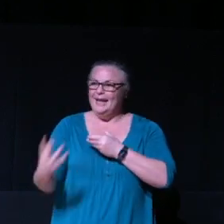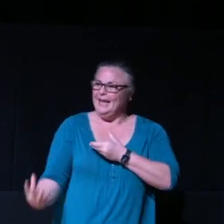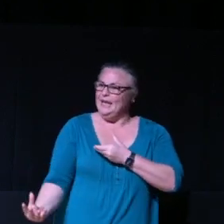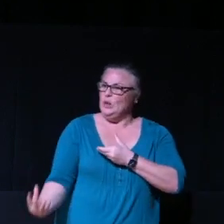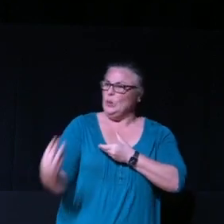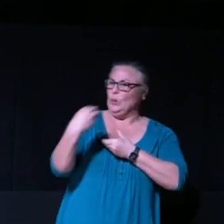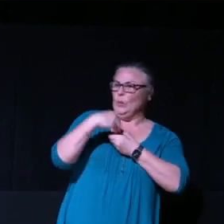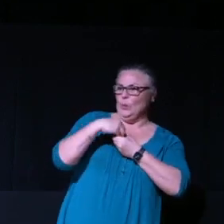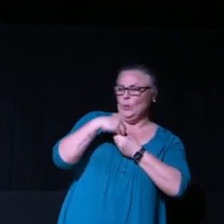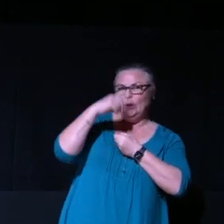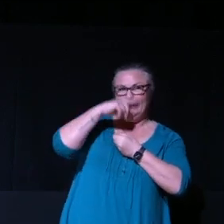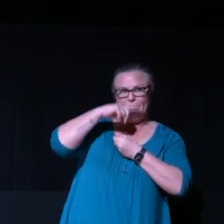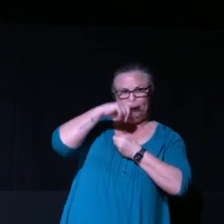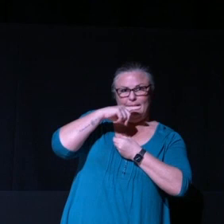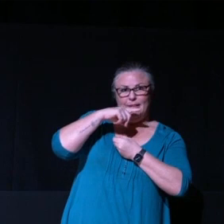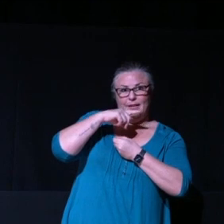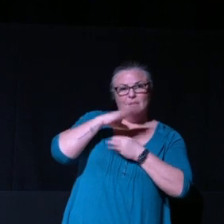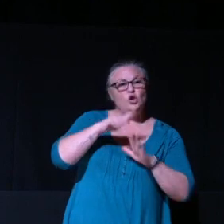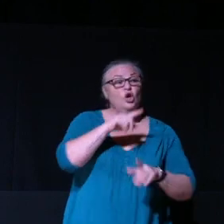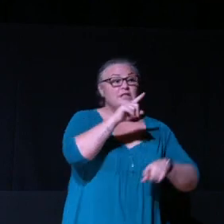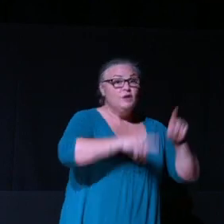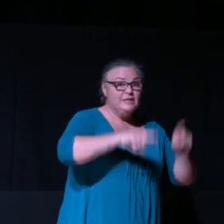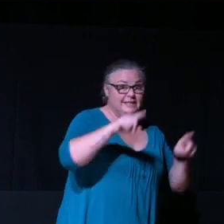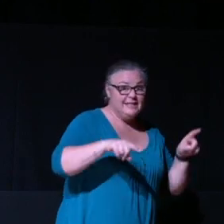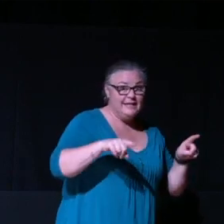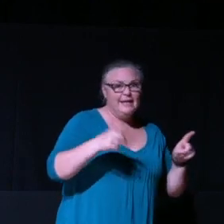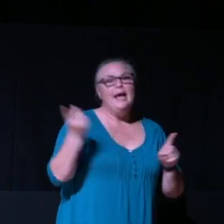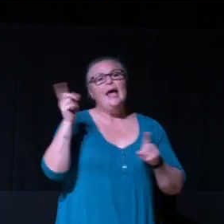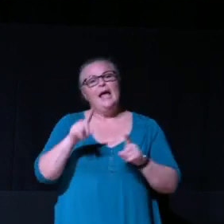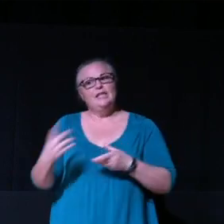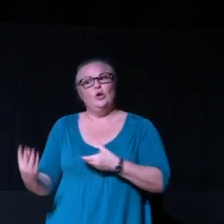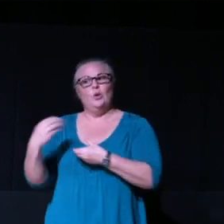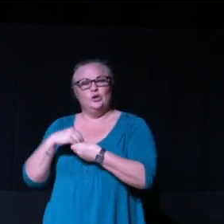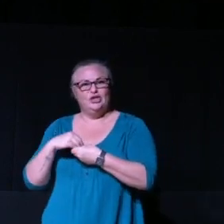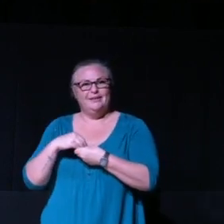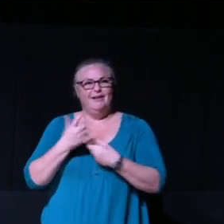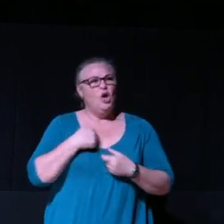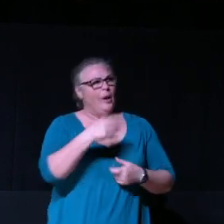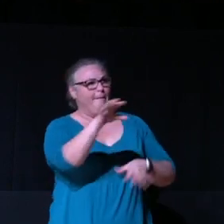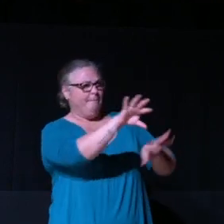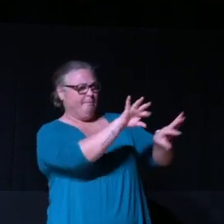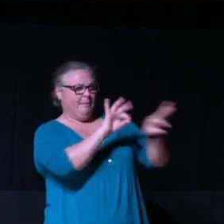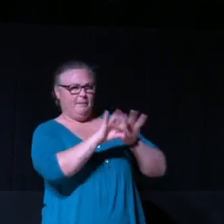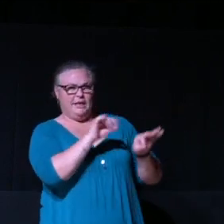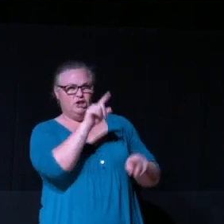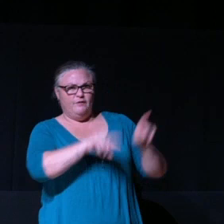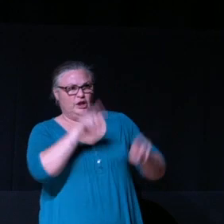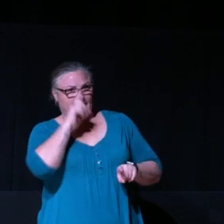Sorry? Like when people say diversity and inclusion, they're doing diversity, but they're not actually being inclusive. Yeah, I think so. I think it just starts